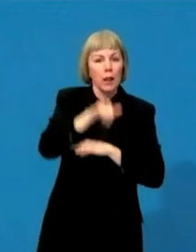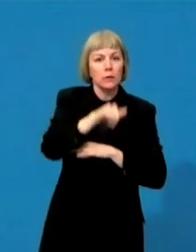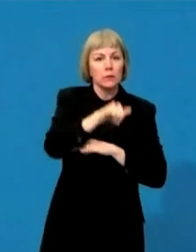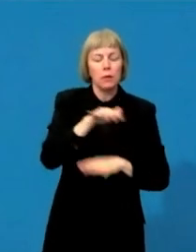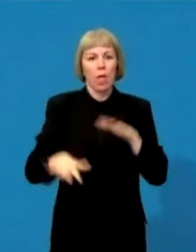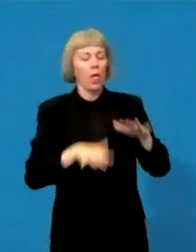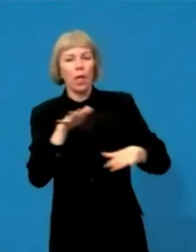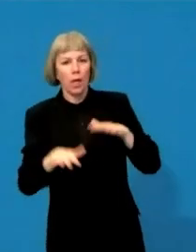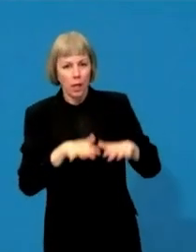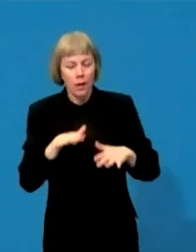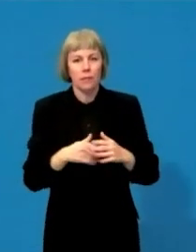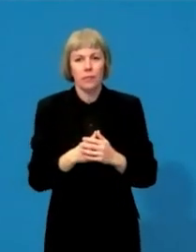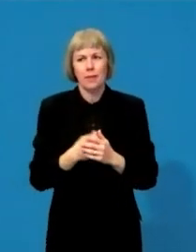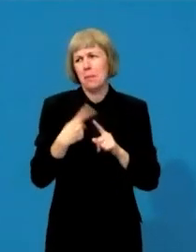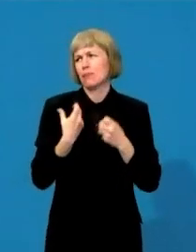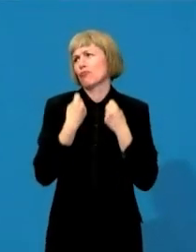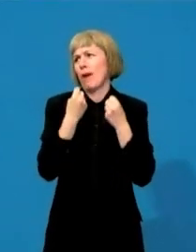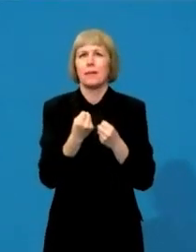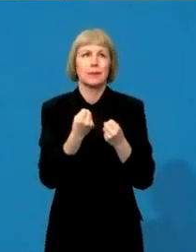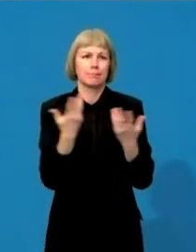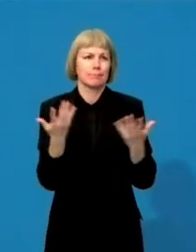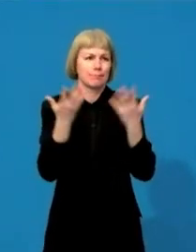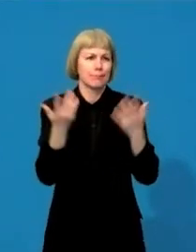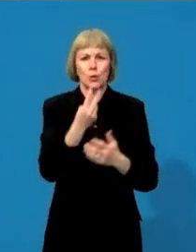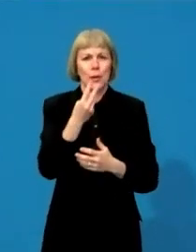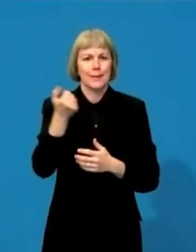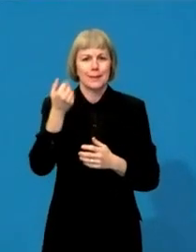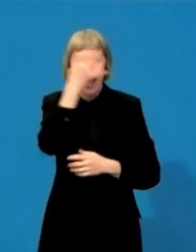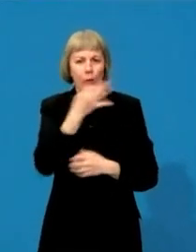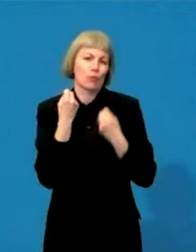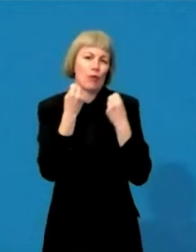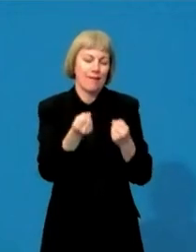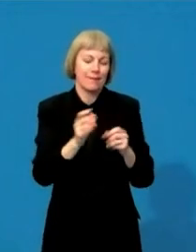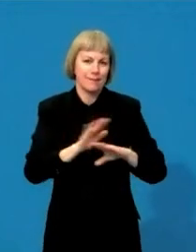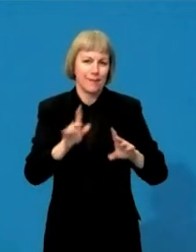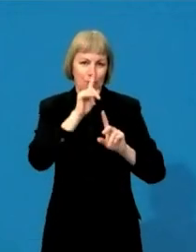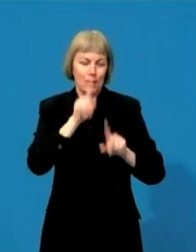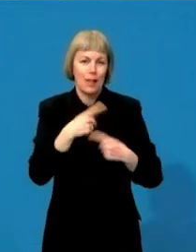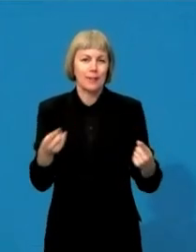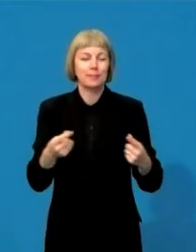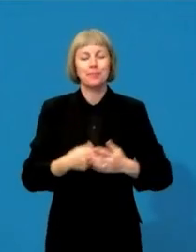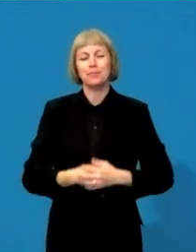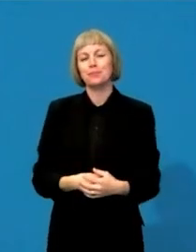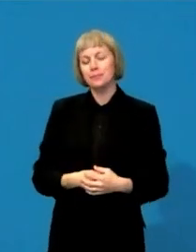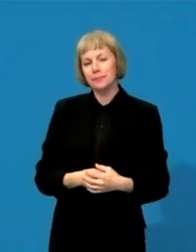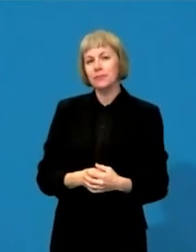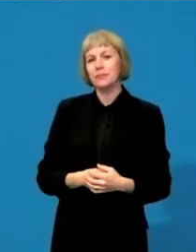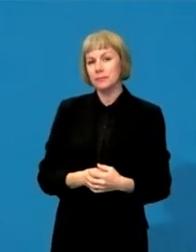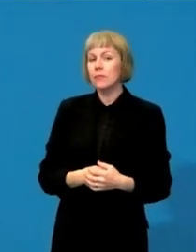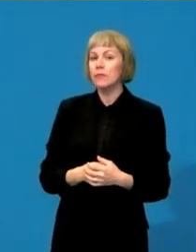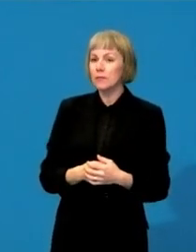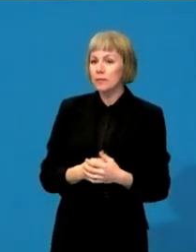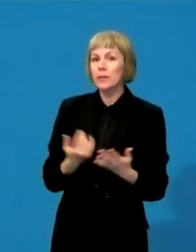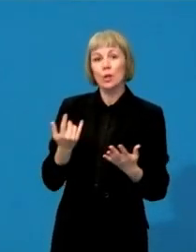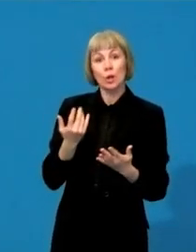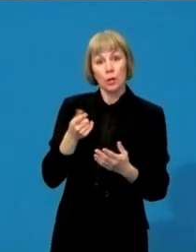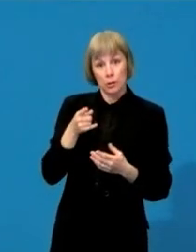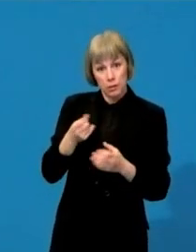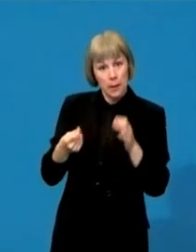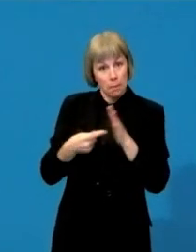That was 26 hours. MS TARRAGO: And so living and being out bush and on Country